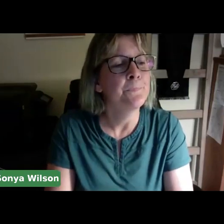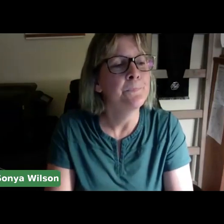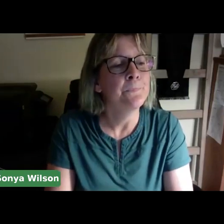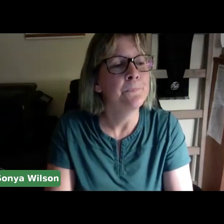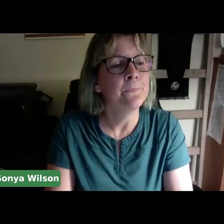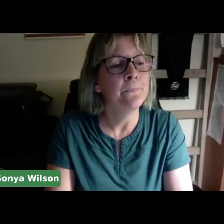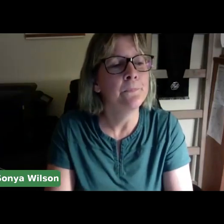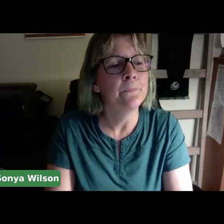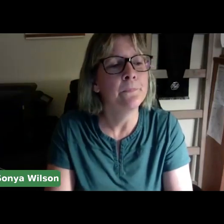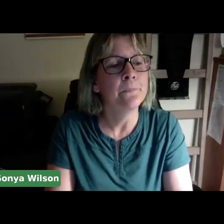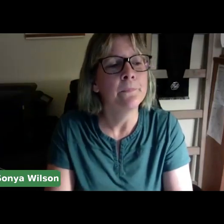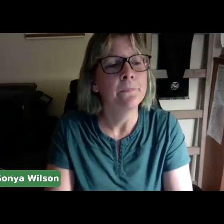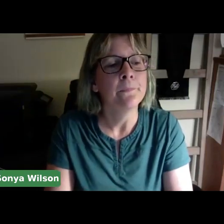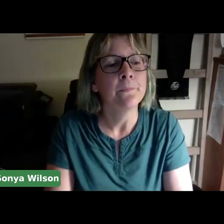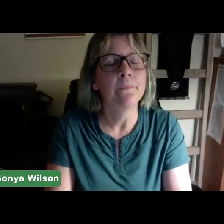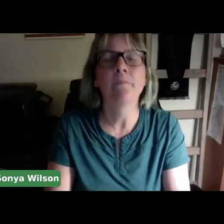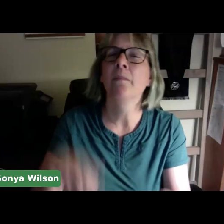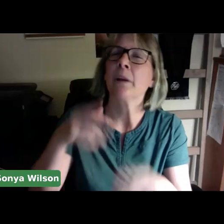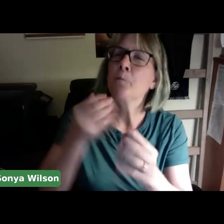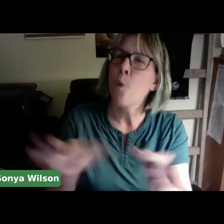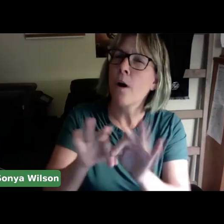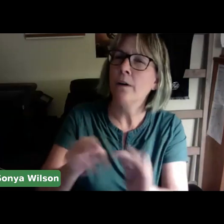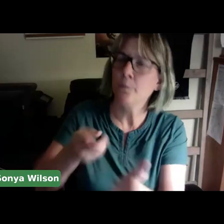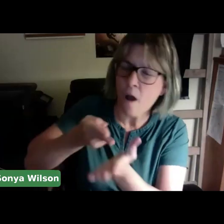emphasis on access.